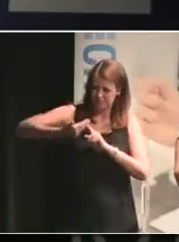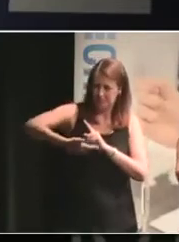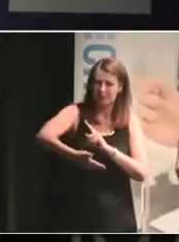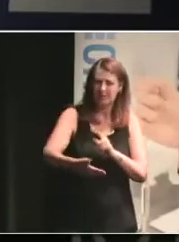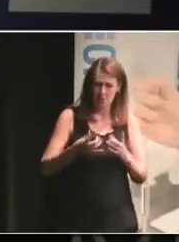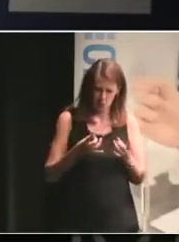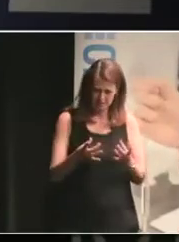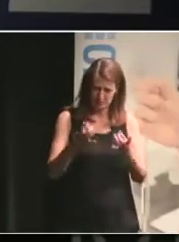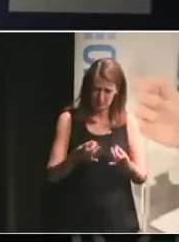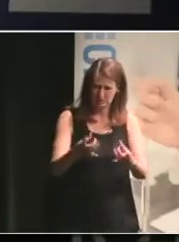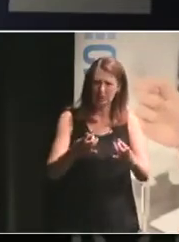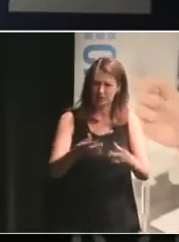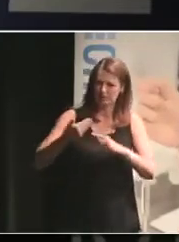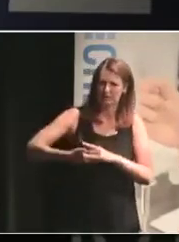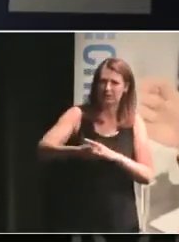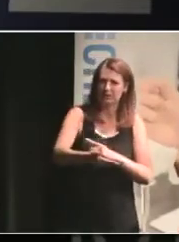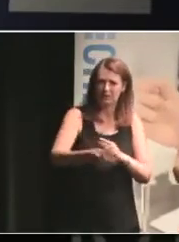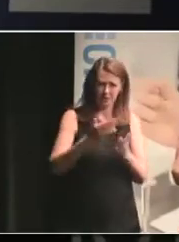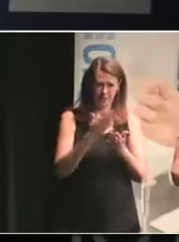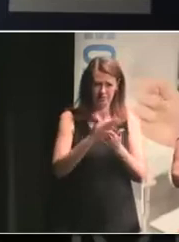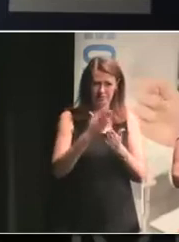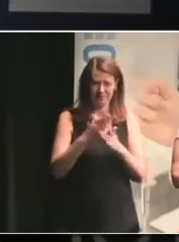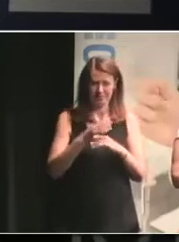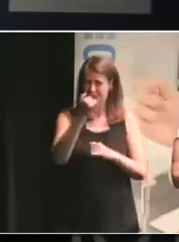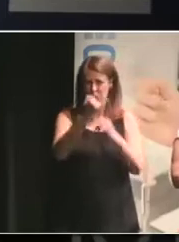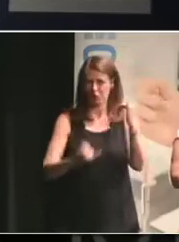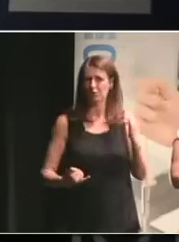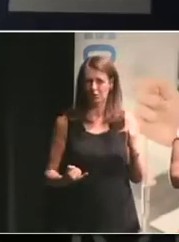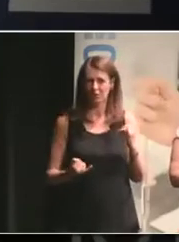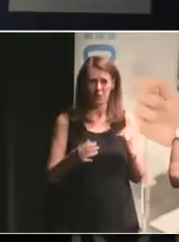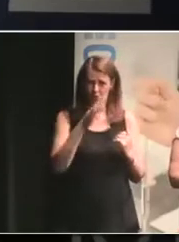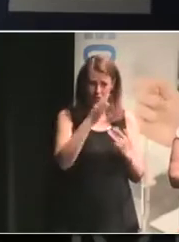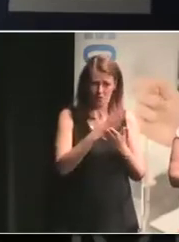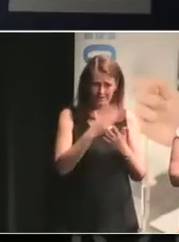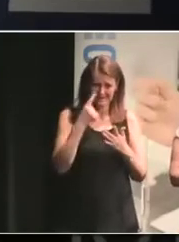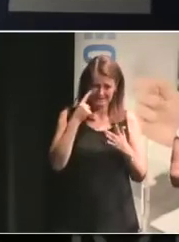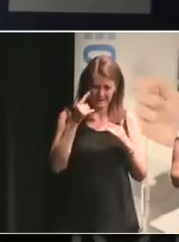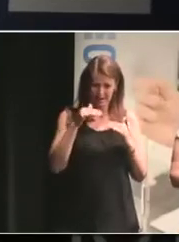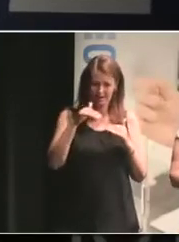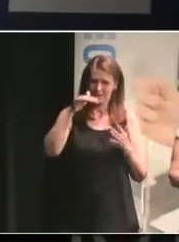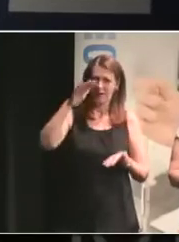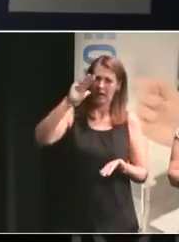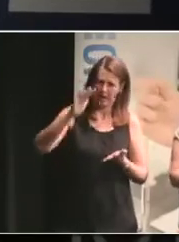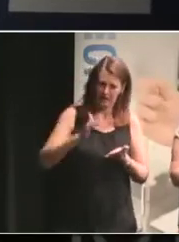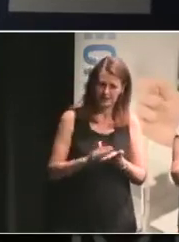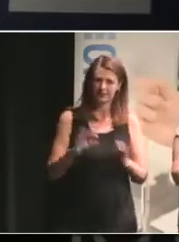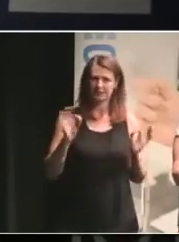like a just a straight line up. We're not actually seeing a decline in our wastes and particularly in